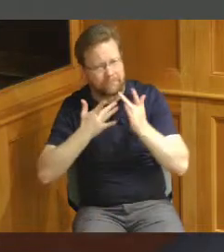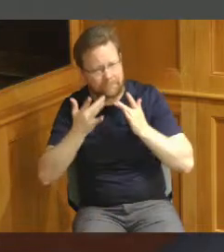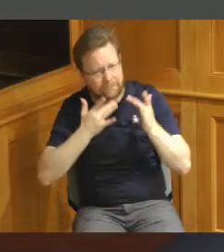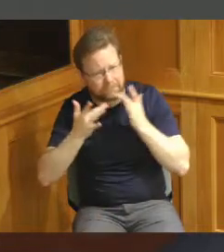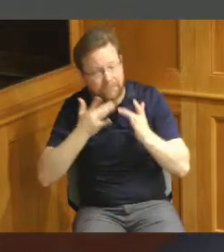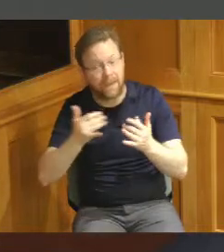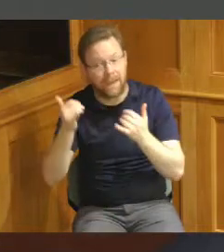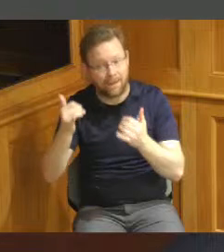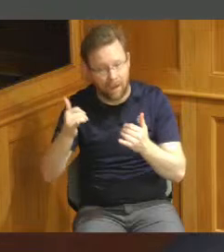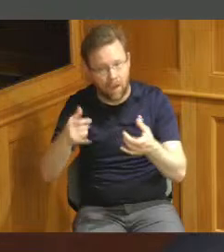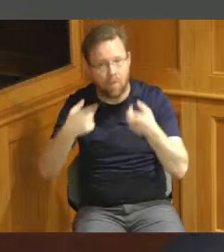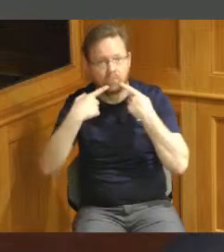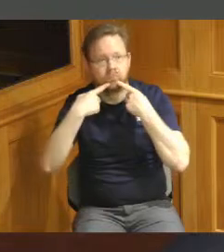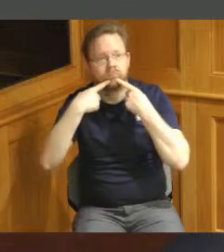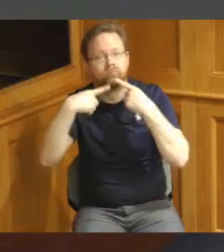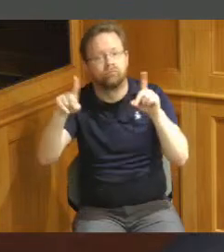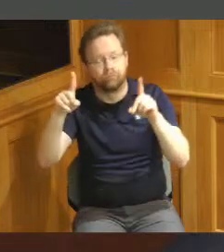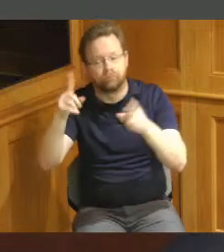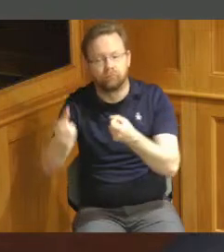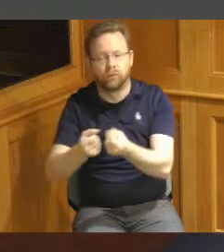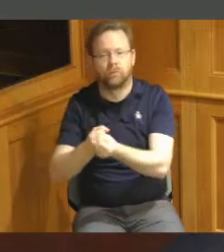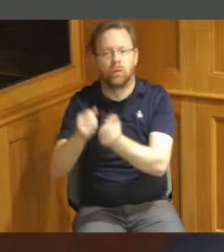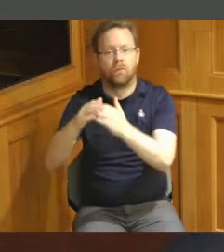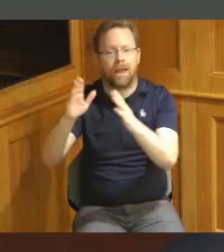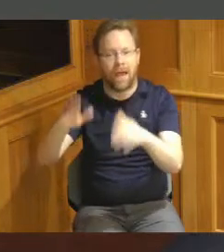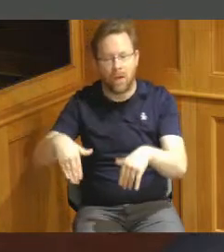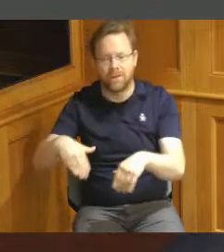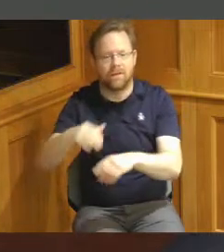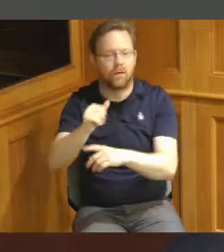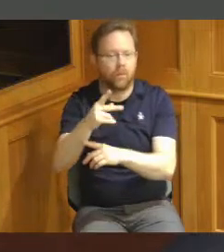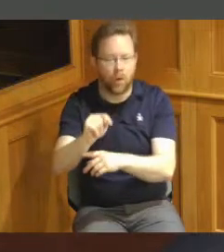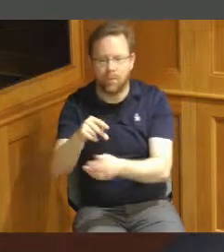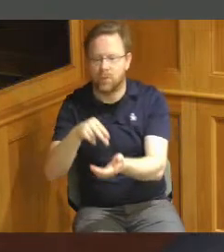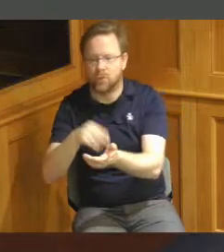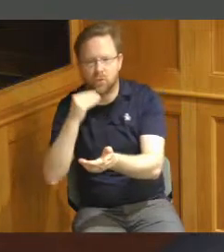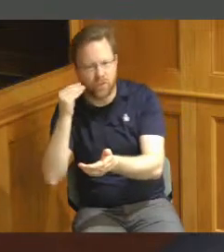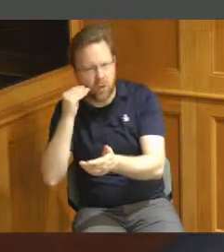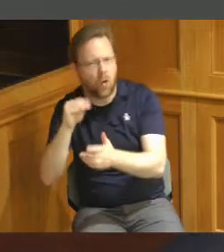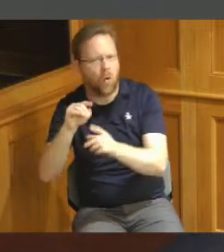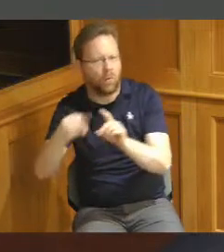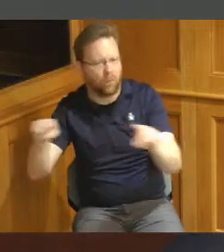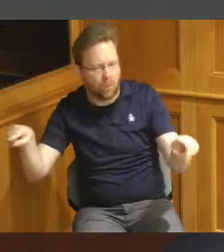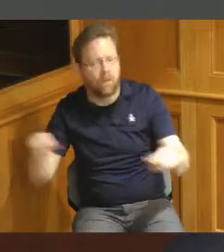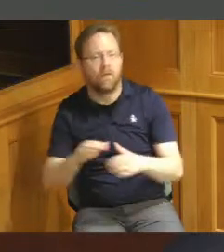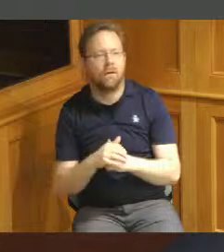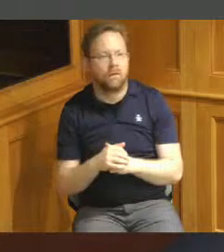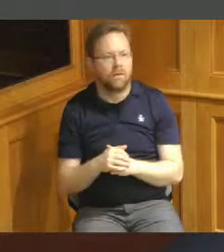prescribes that these funds must be used for so with that I know the Commissioner's been briefed